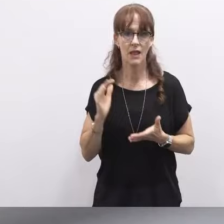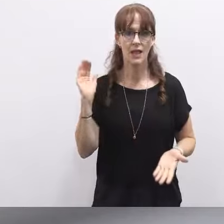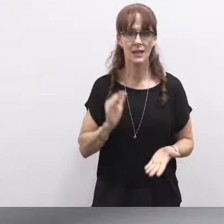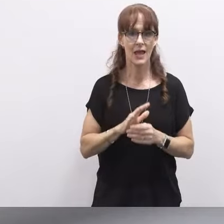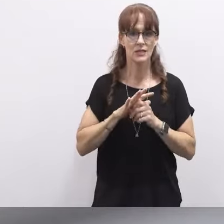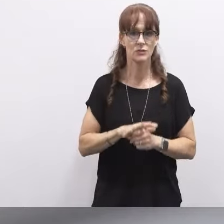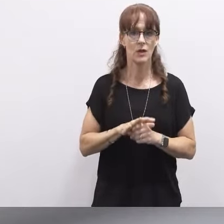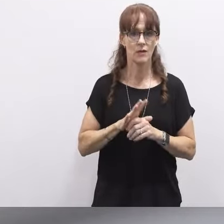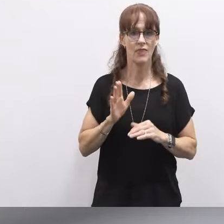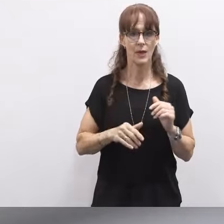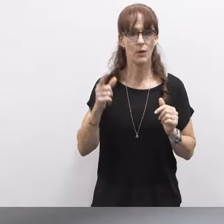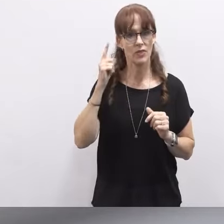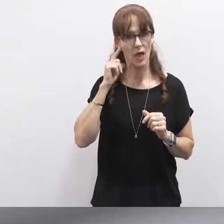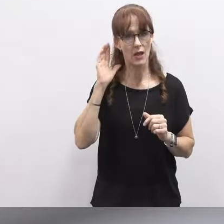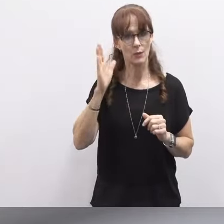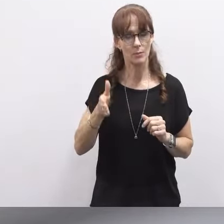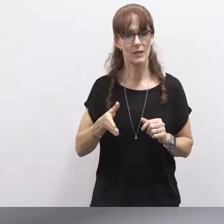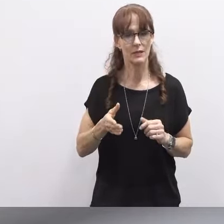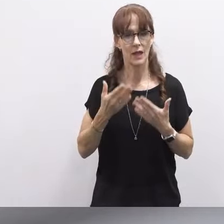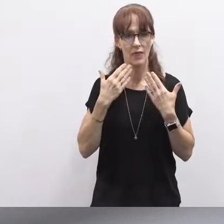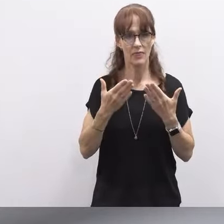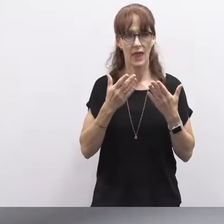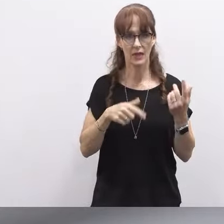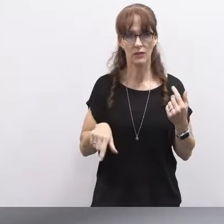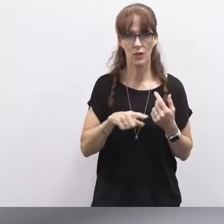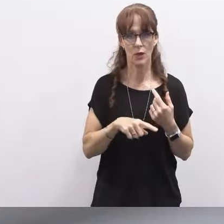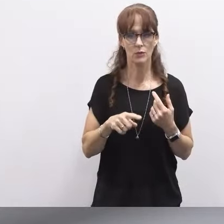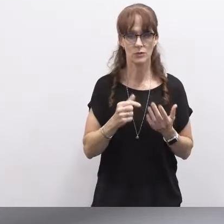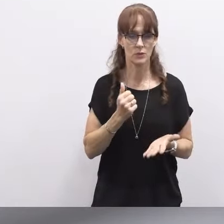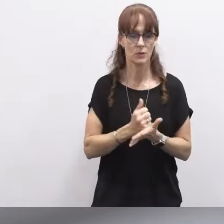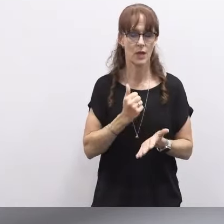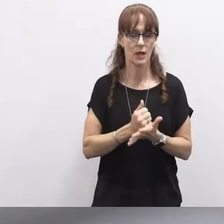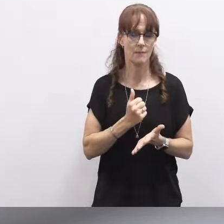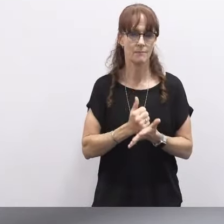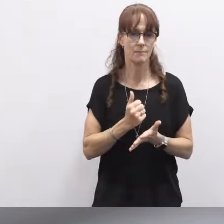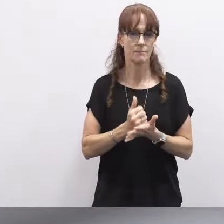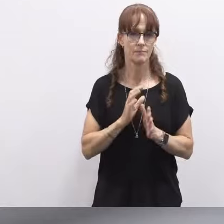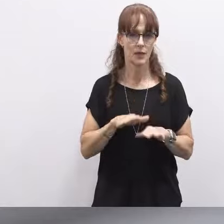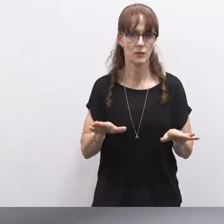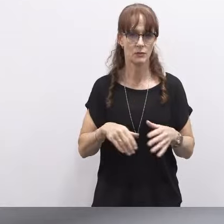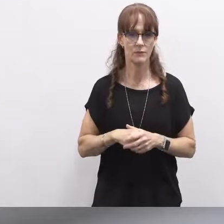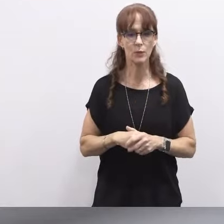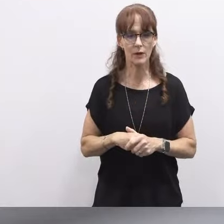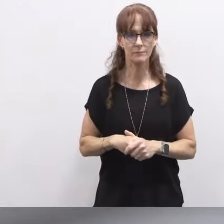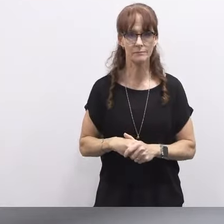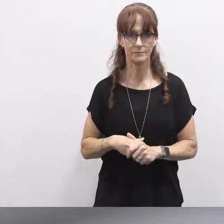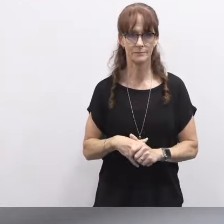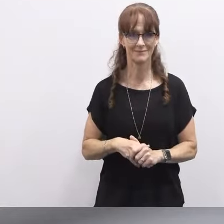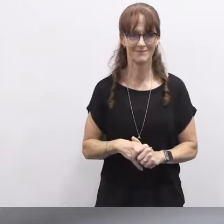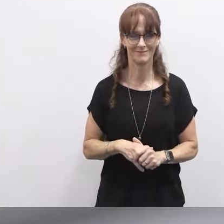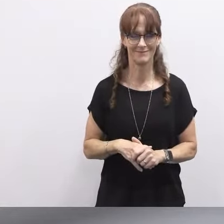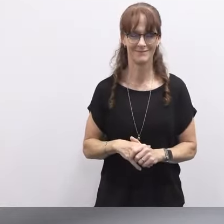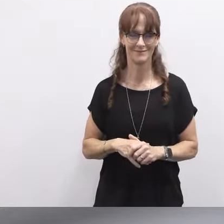than we thought it might be. And just wanted to thank those who served on that day. Served our children. Also wanna echo the sentiments